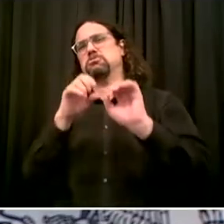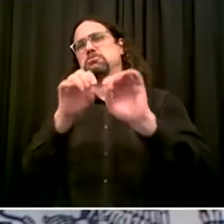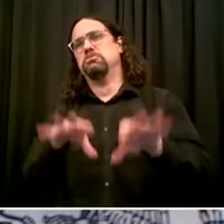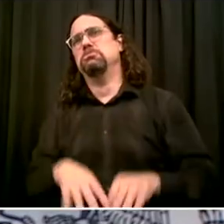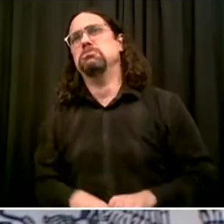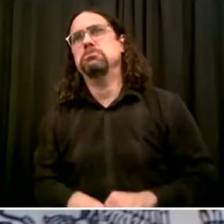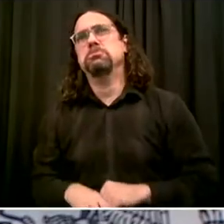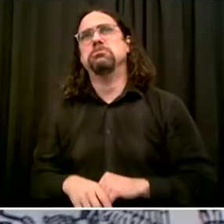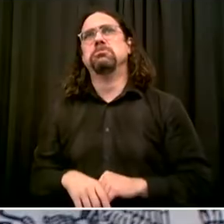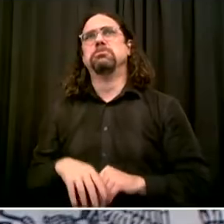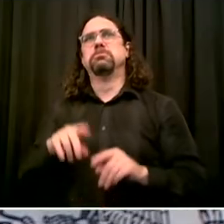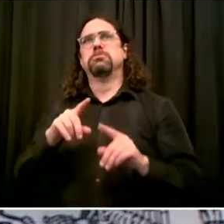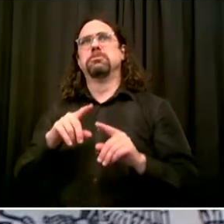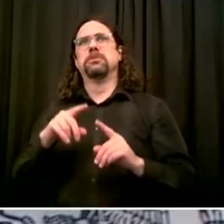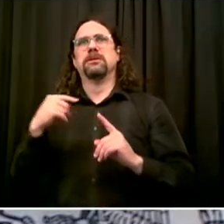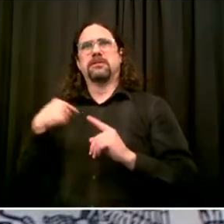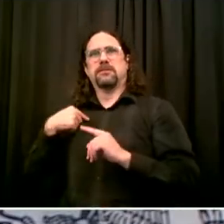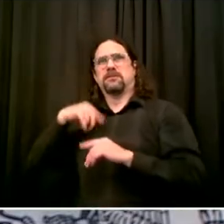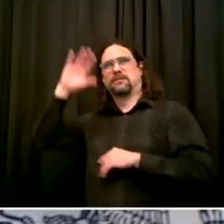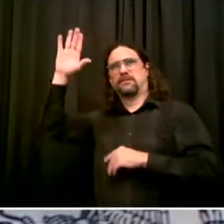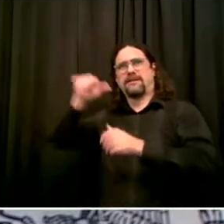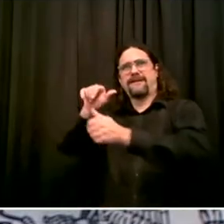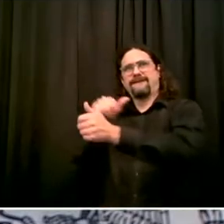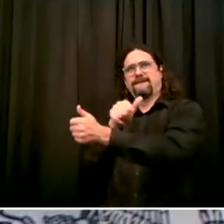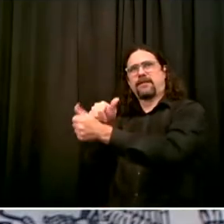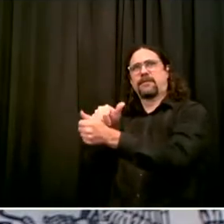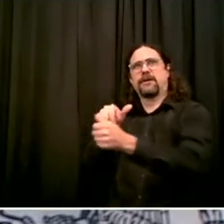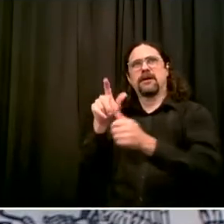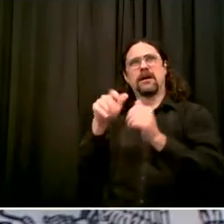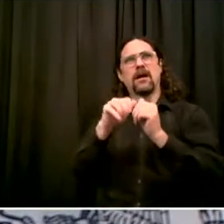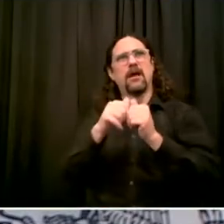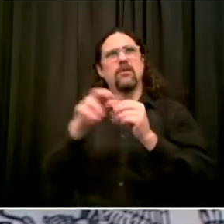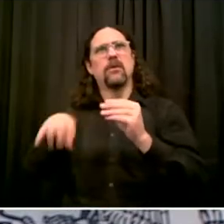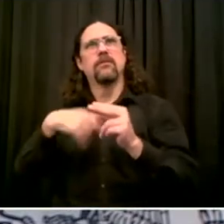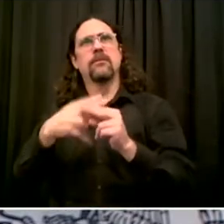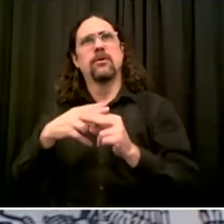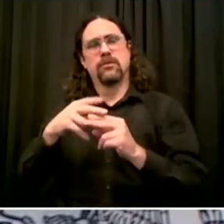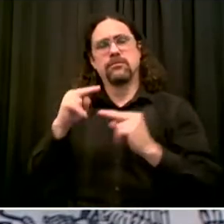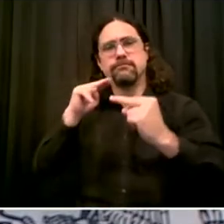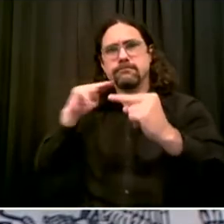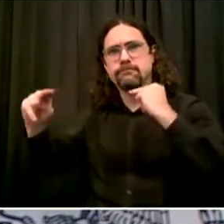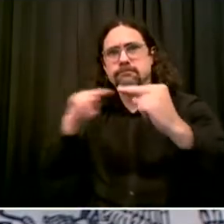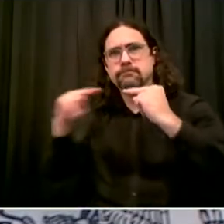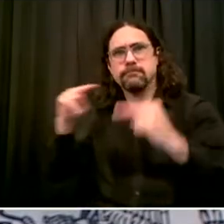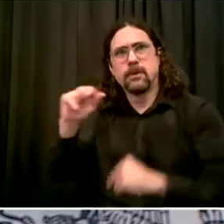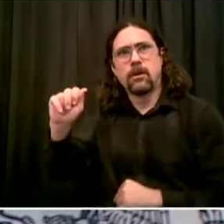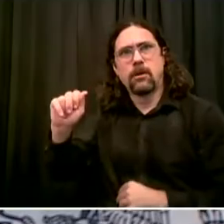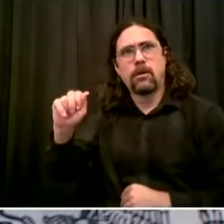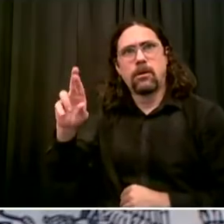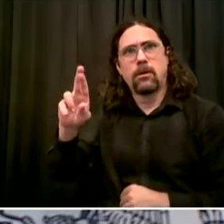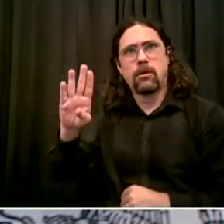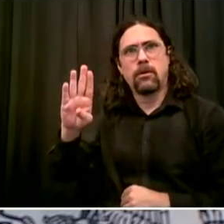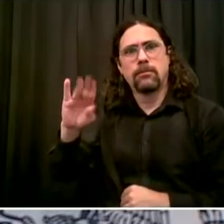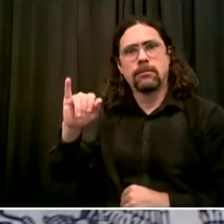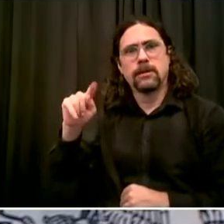INFORMATION. I HE AVTHAT FOR YOU. THIS IS A GOOD EXAMPLE TO YOU